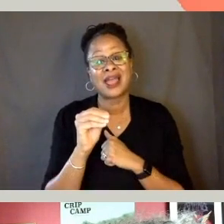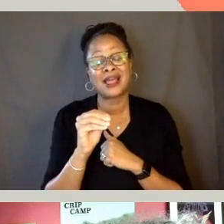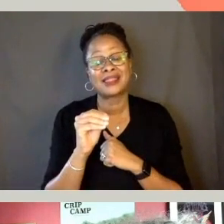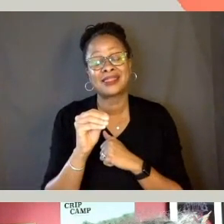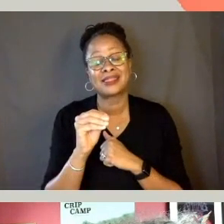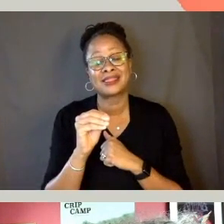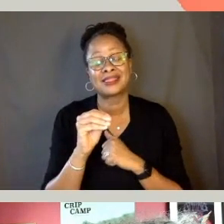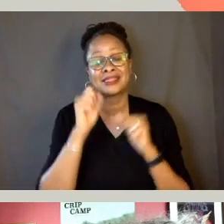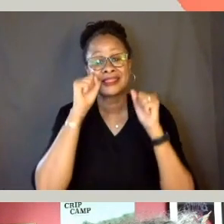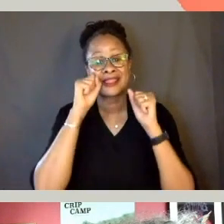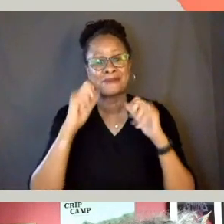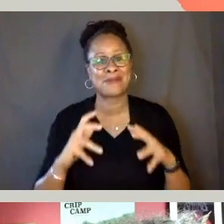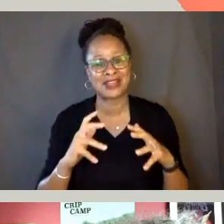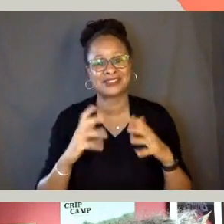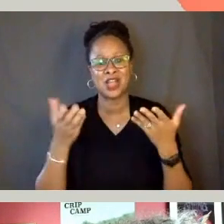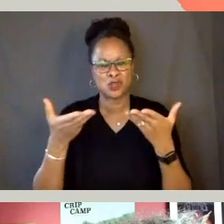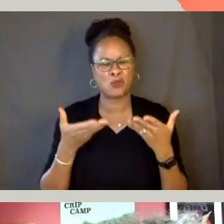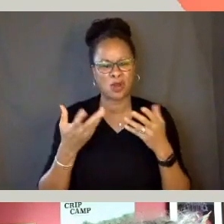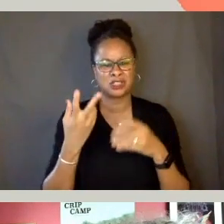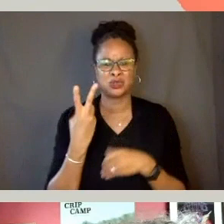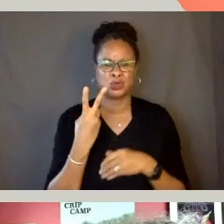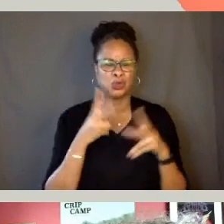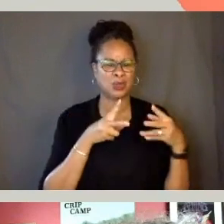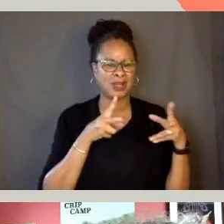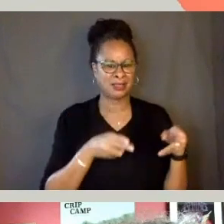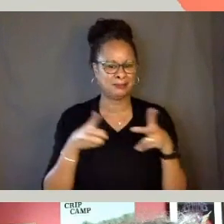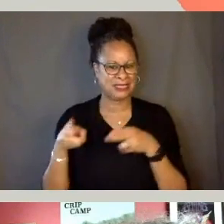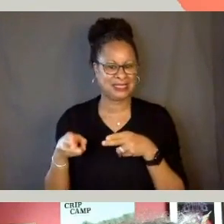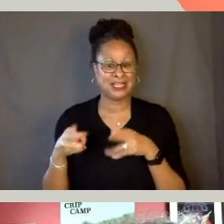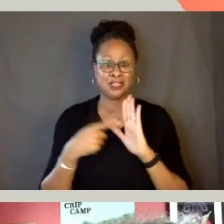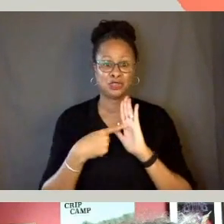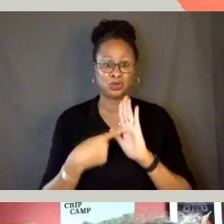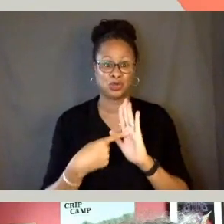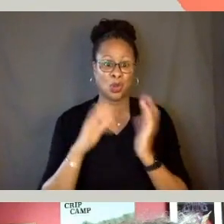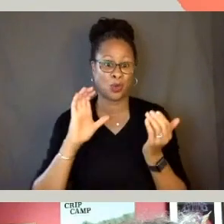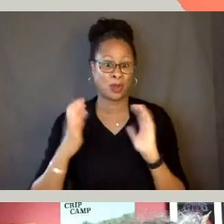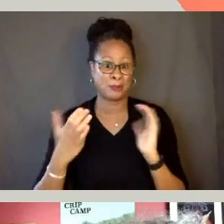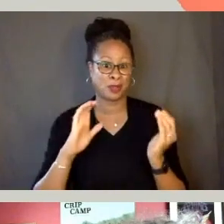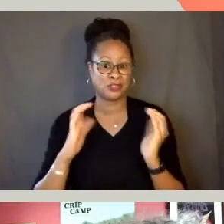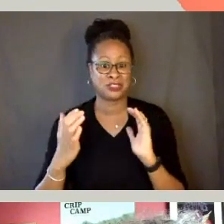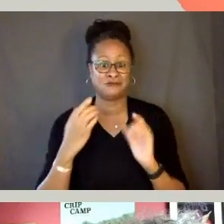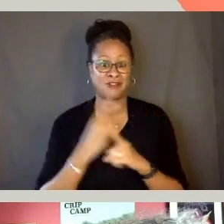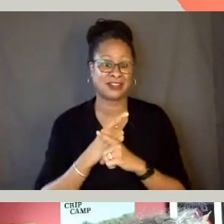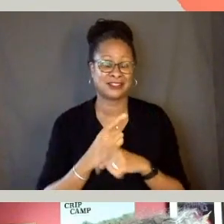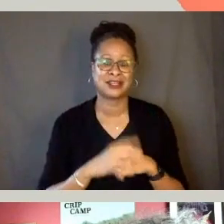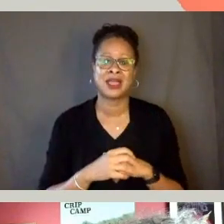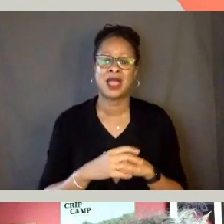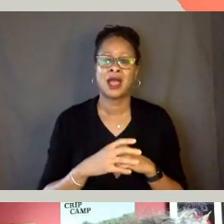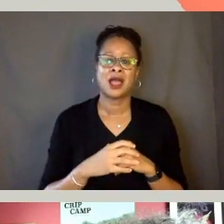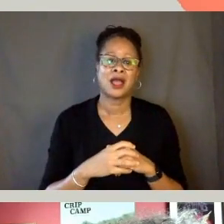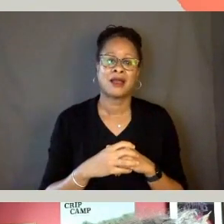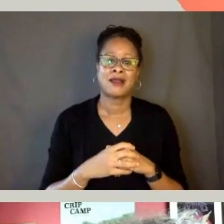you brought us two clips to show in comparison. And I'm just going to say here, live, in the group-- they're